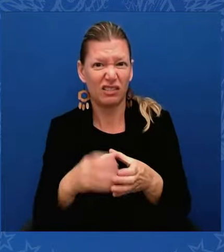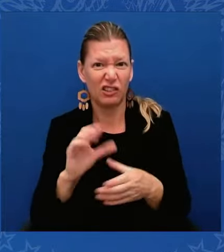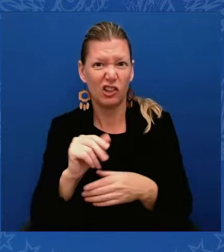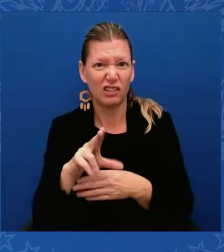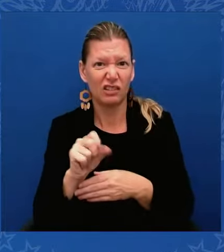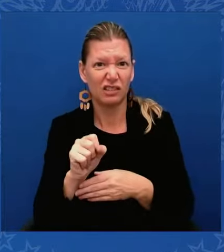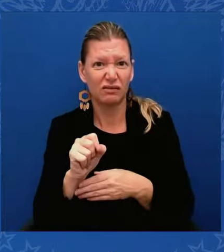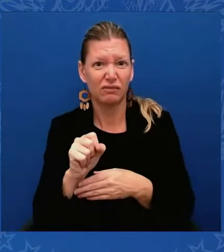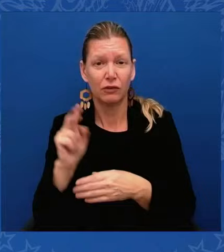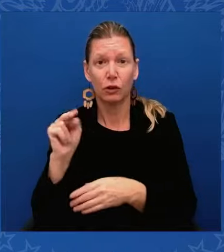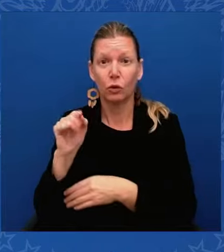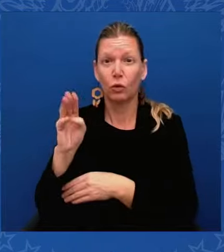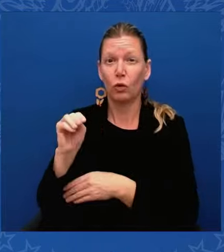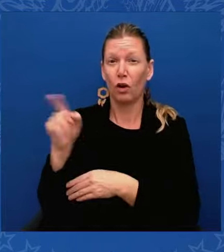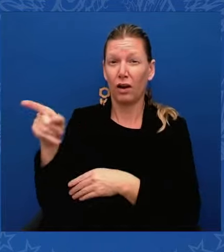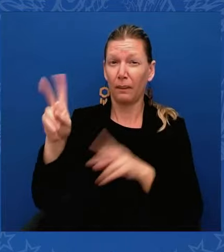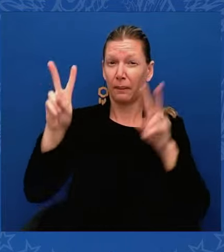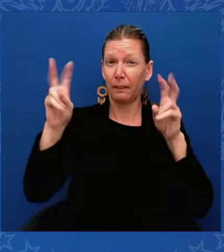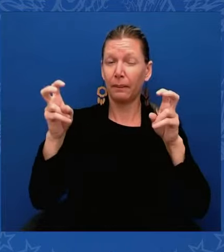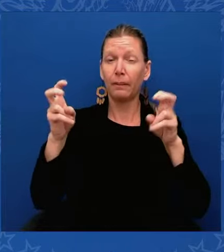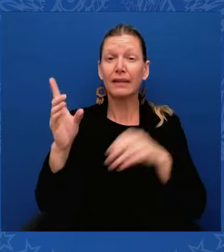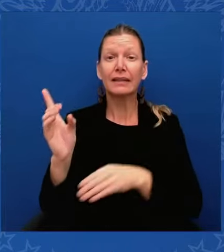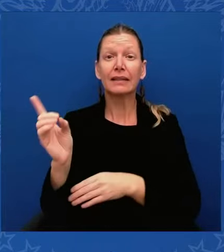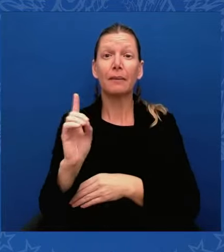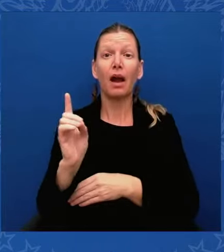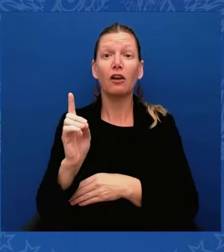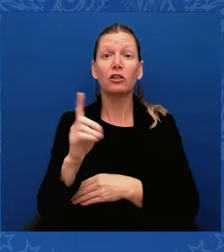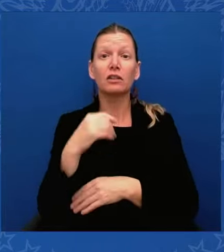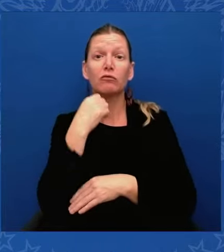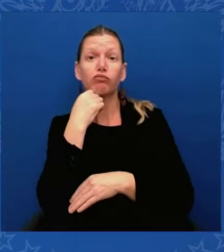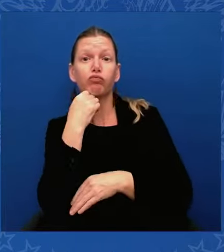You don't have to be running for office to be a public and be in public service, end quote.